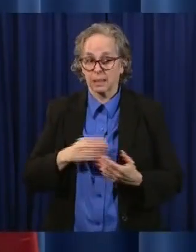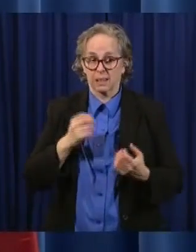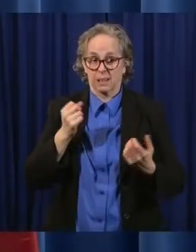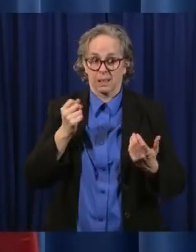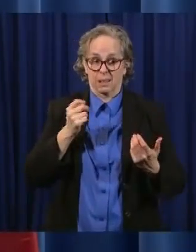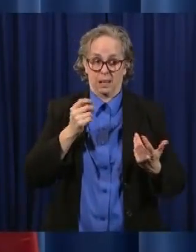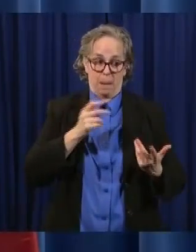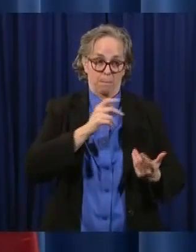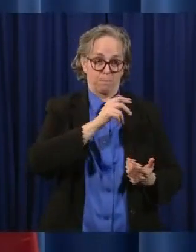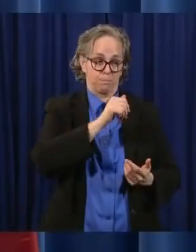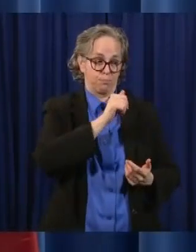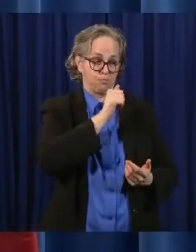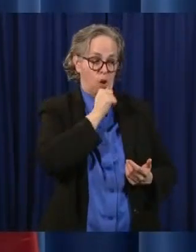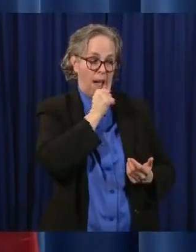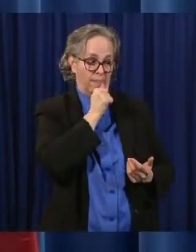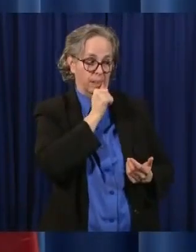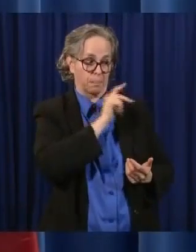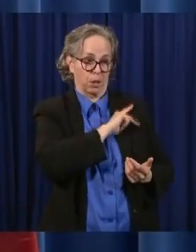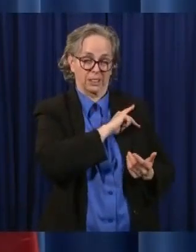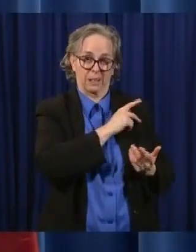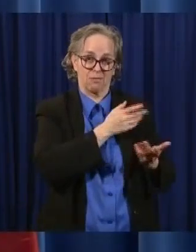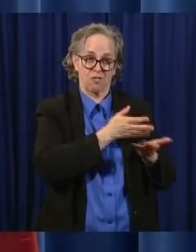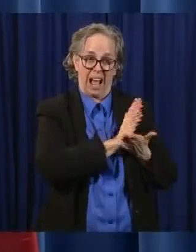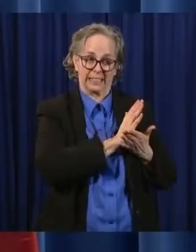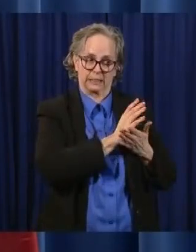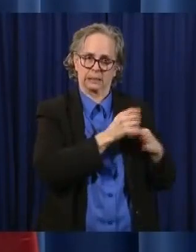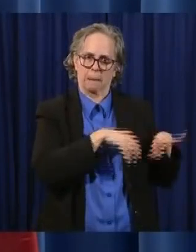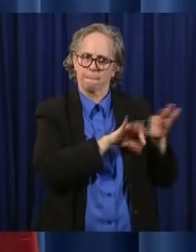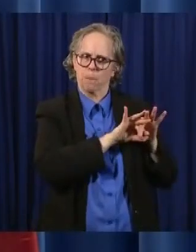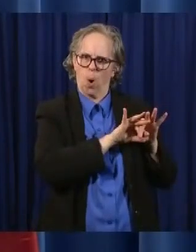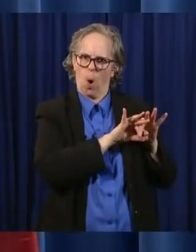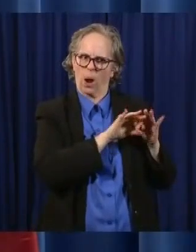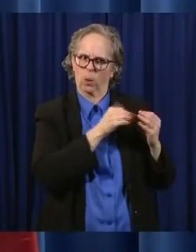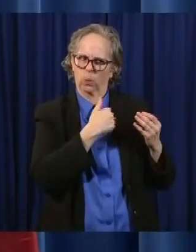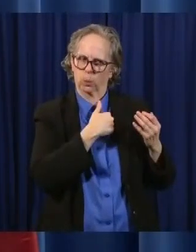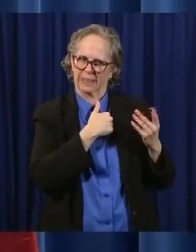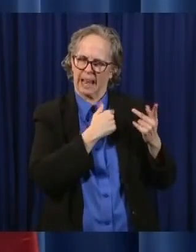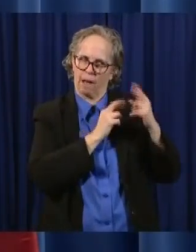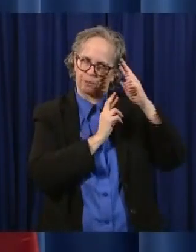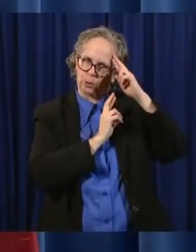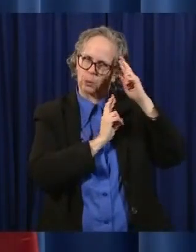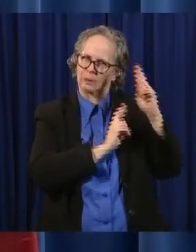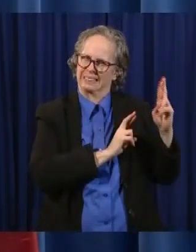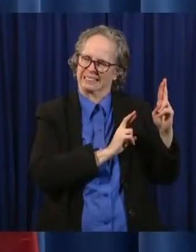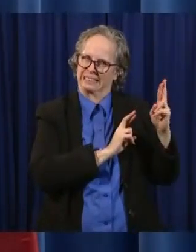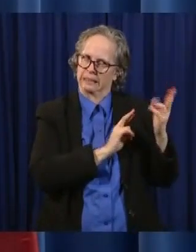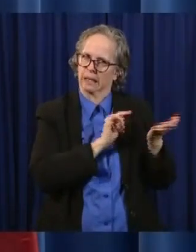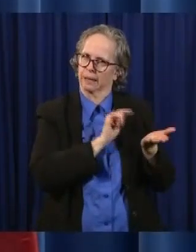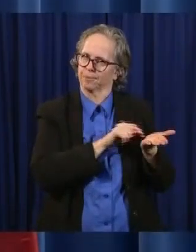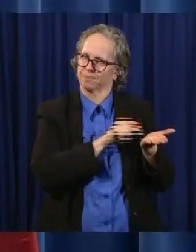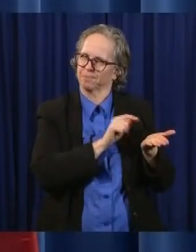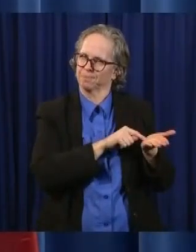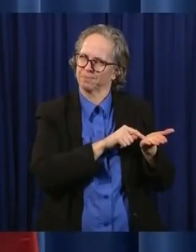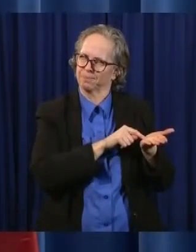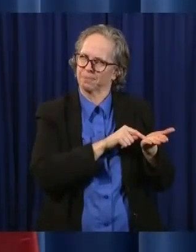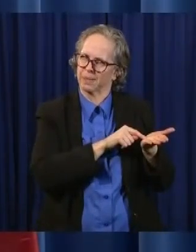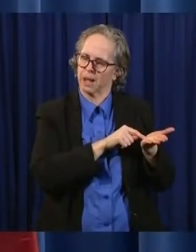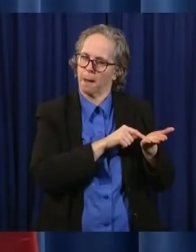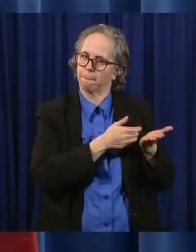OTHER AGENCY. AT THE SAME TIME, WE ARE CHARGED BY LAWS WEIGHING PERSONAL PRIVACY RIGHTS. EXCUSE ME. AWAITING PERSONAL PRIVACY